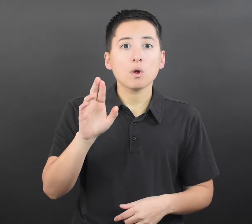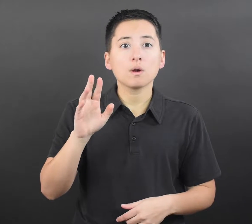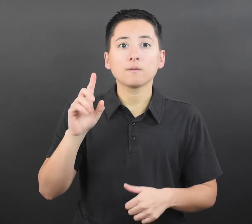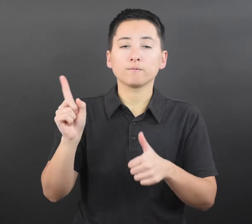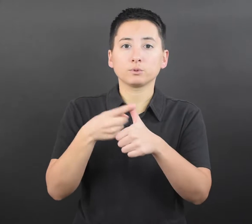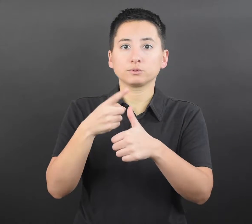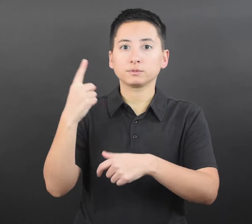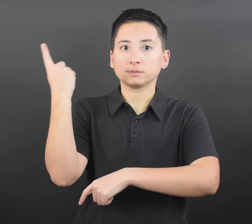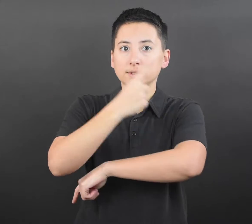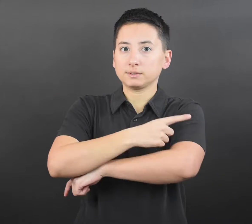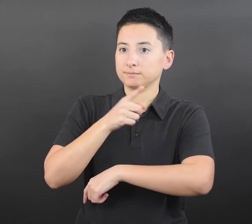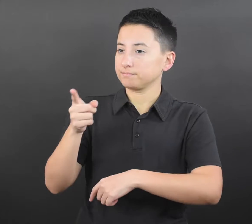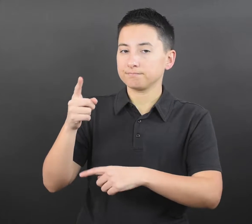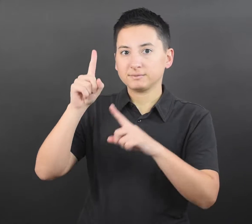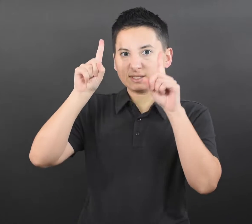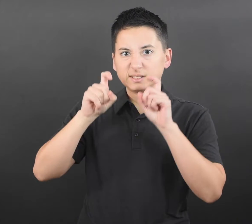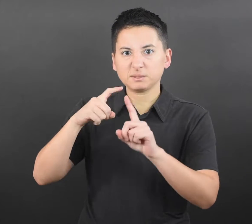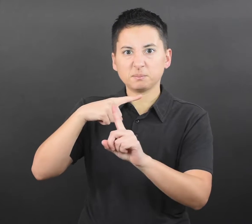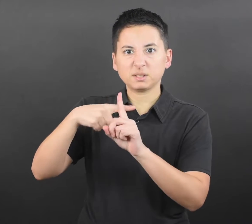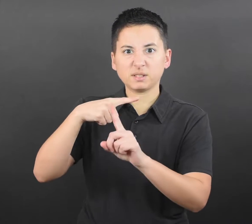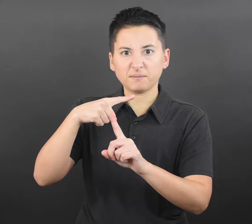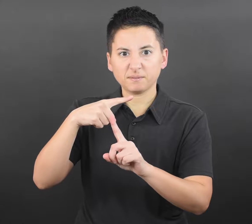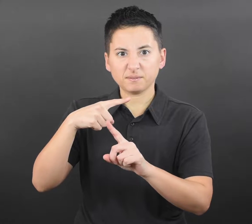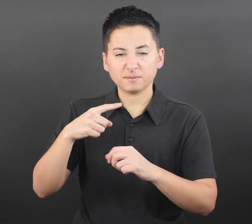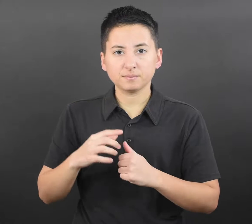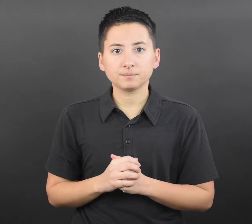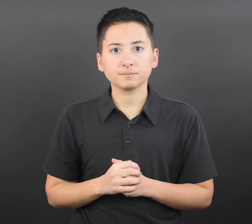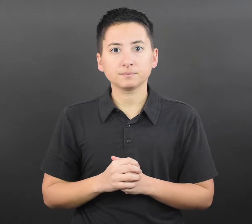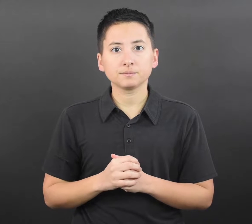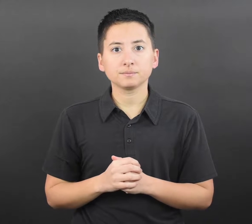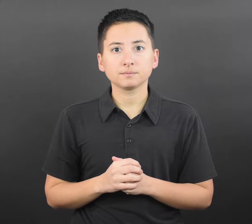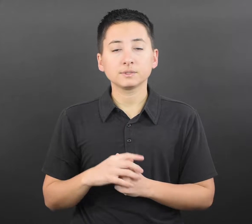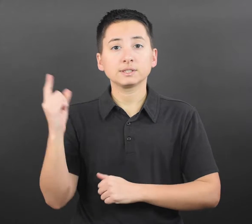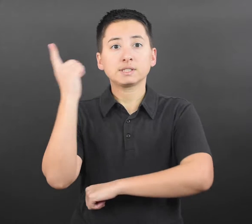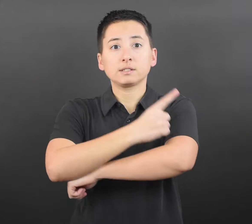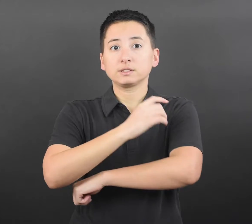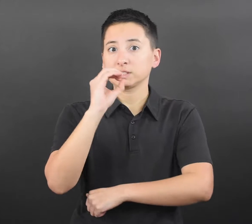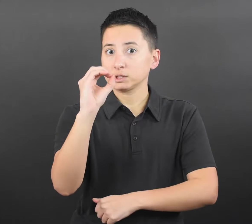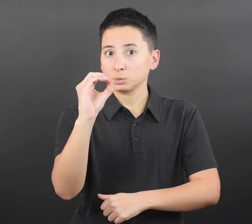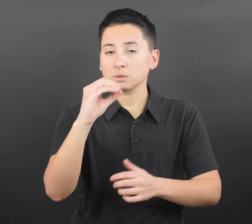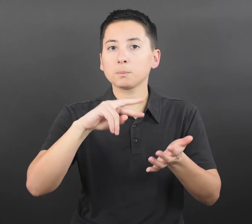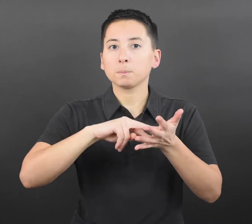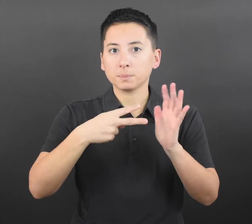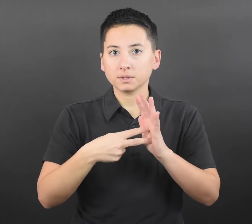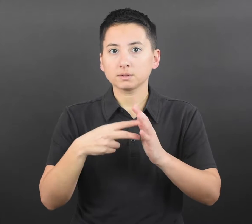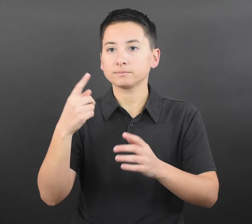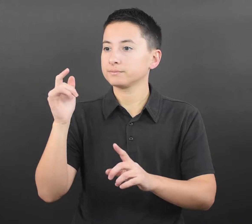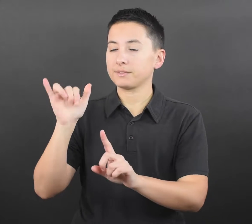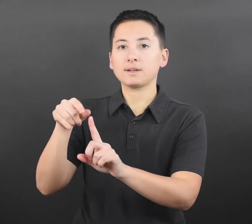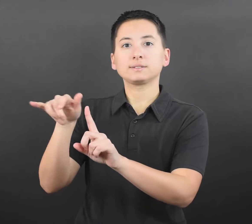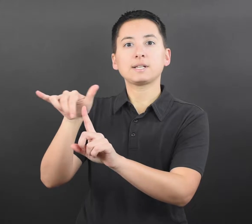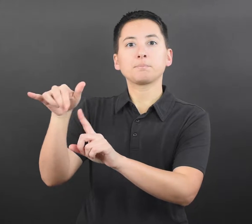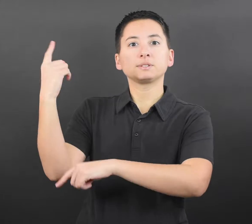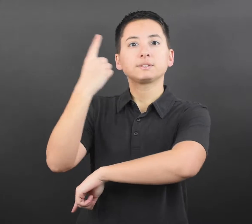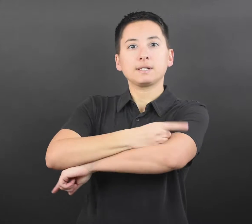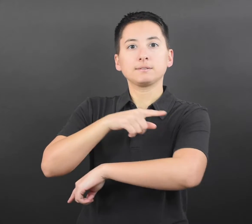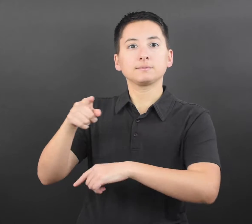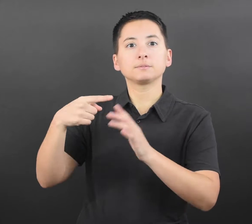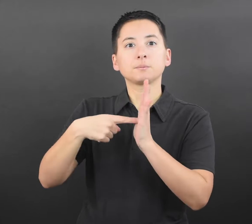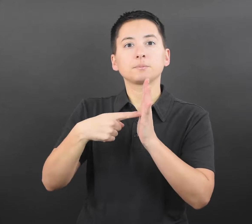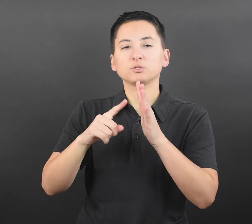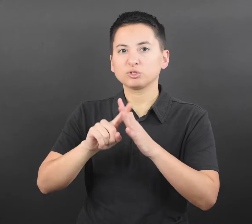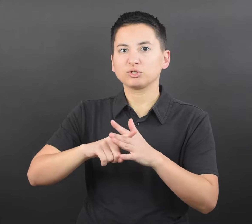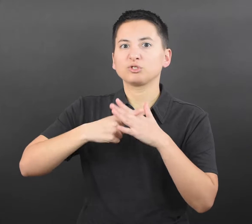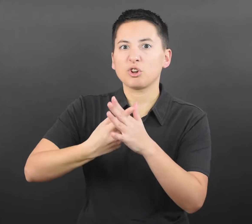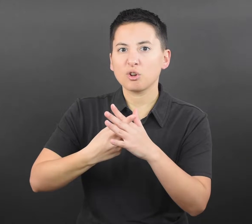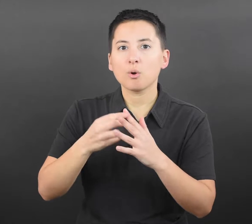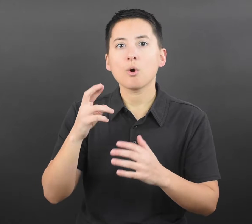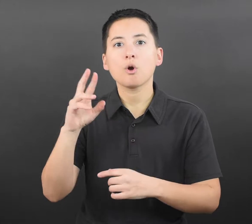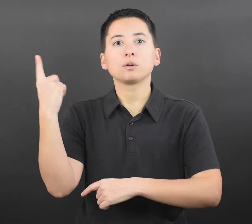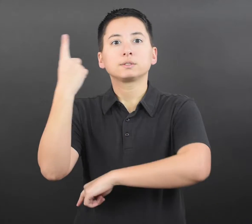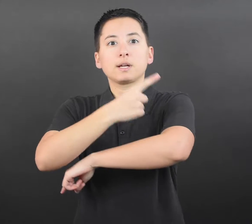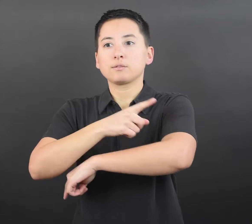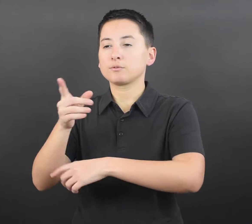• It has been at least five days (10 days if they are under 2 or unable to wear a mask) since they